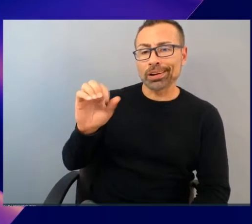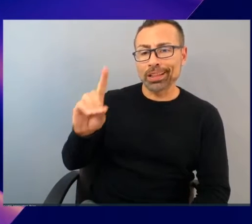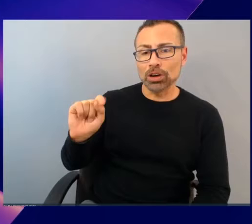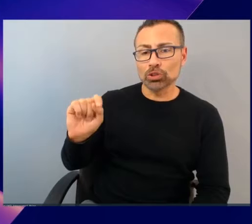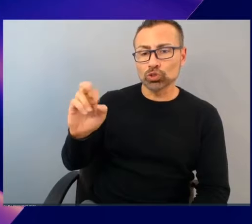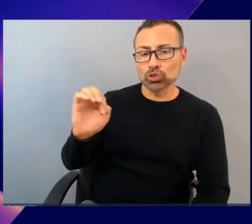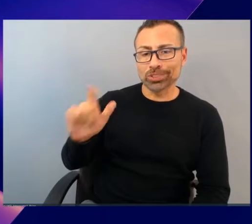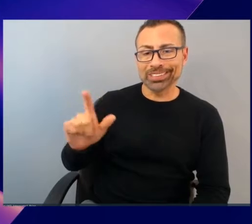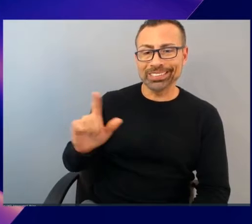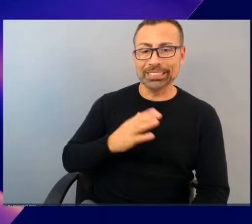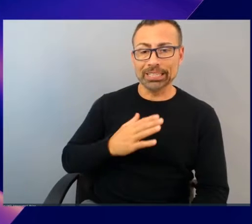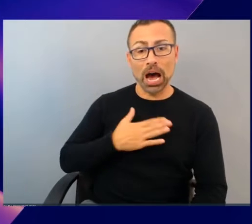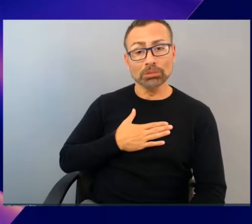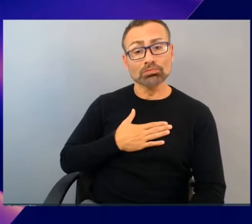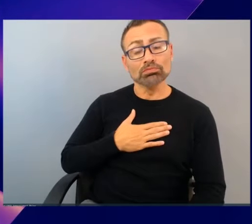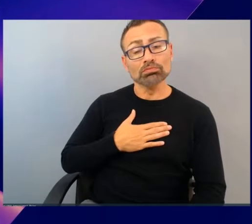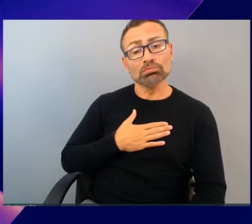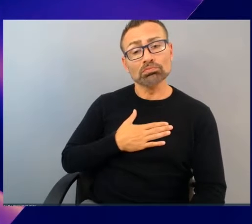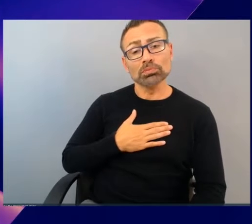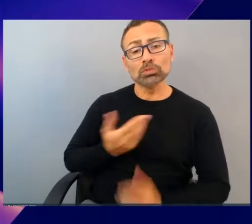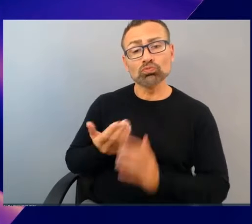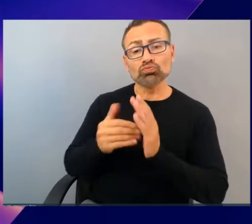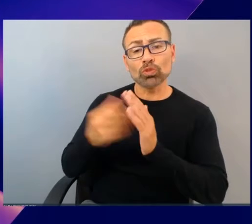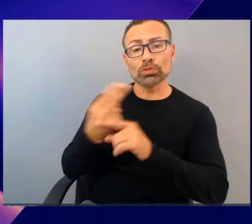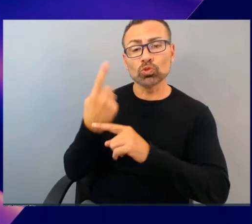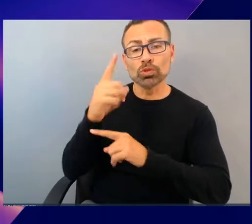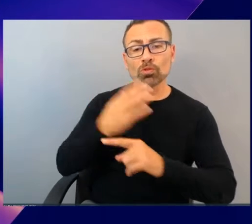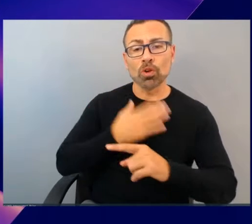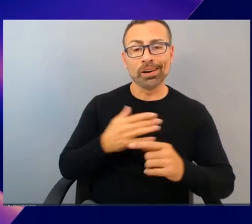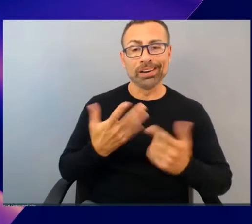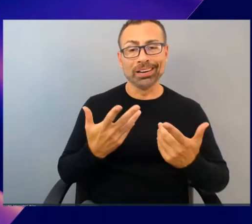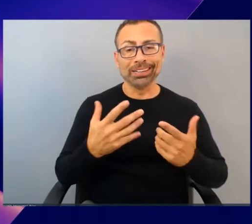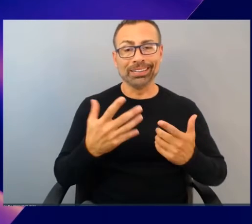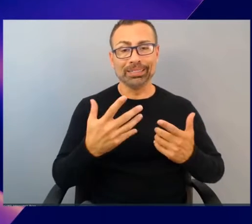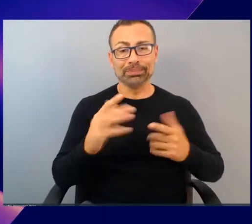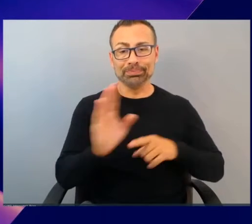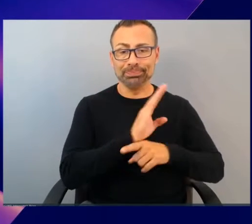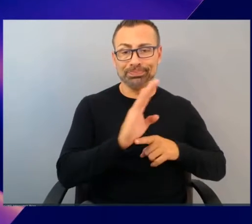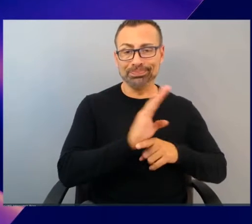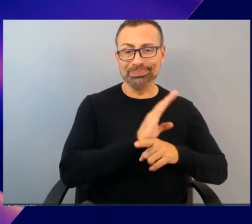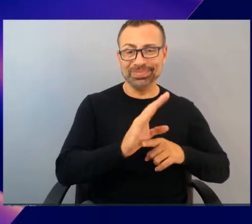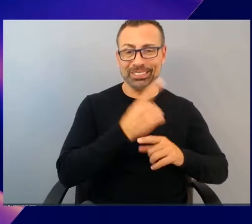for my security practice. Day to day when I need to look at the overall health